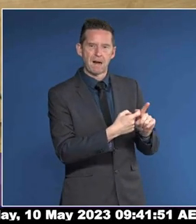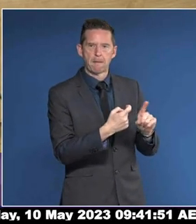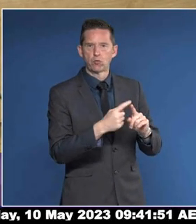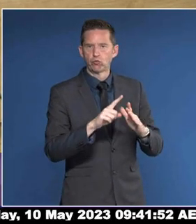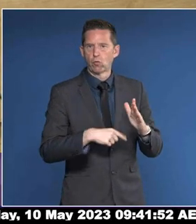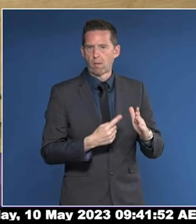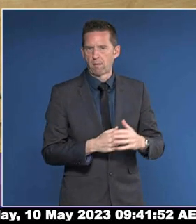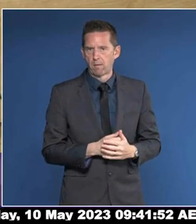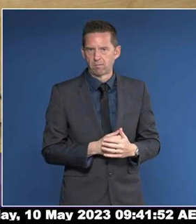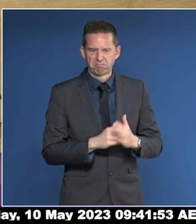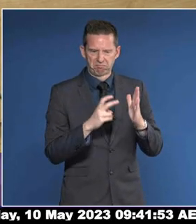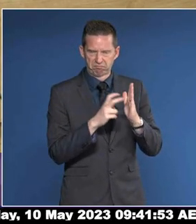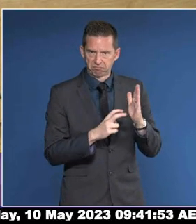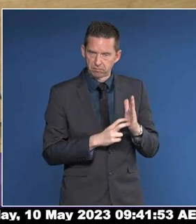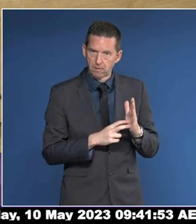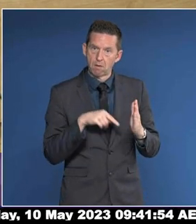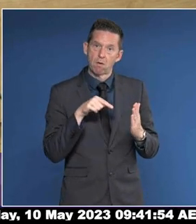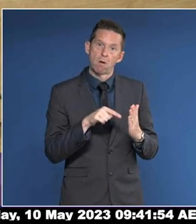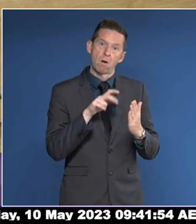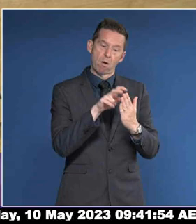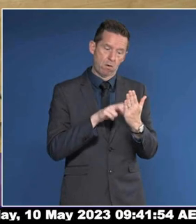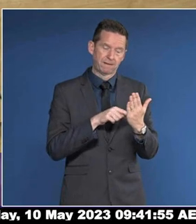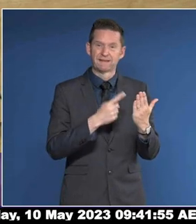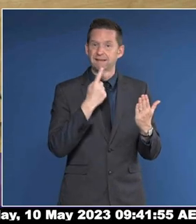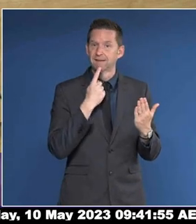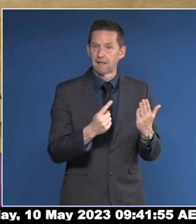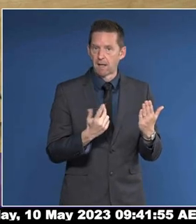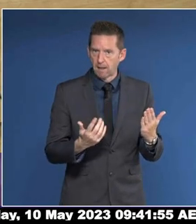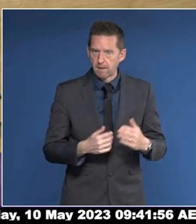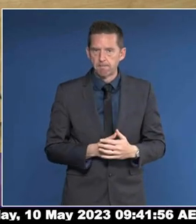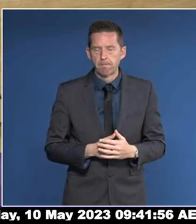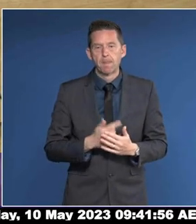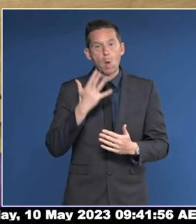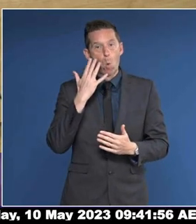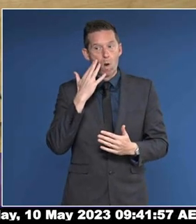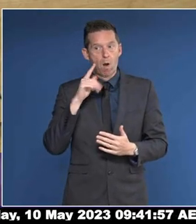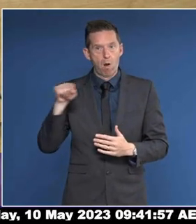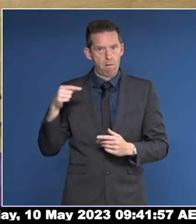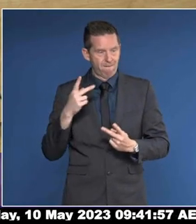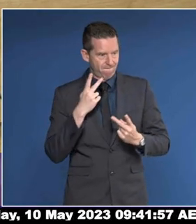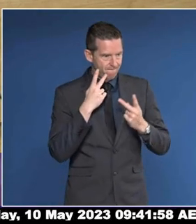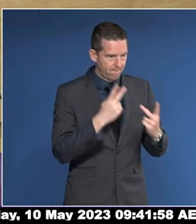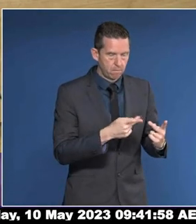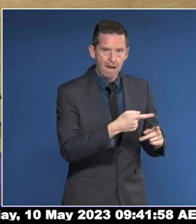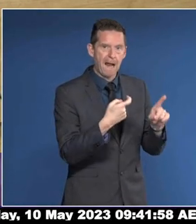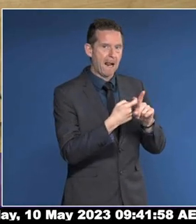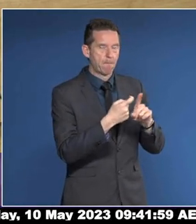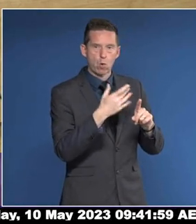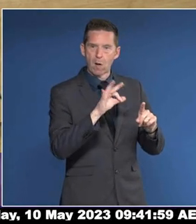The records record this: "During the visit, Kaleb was not in the house and had gone outside.